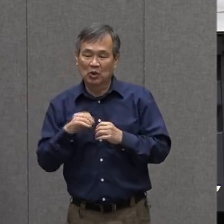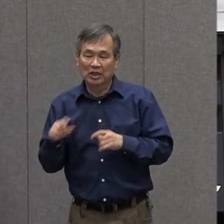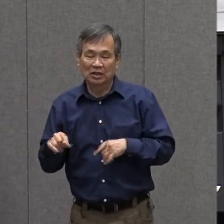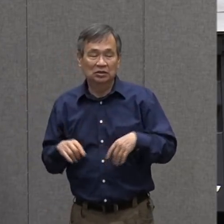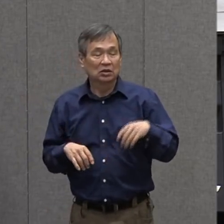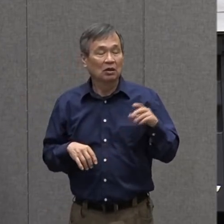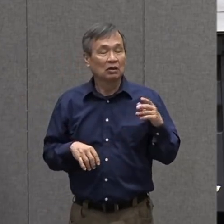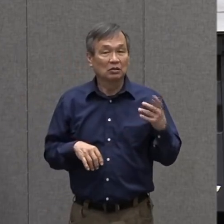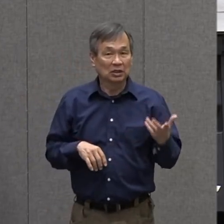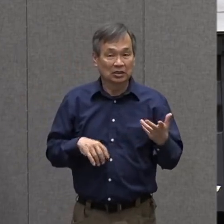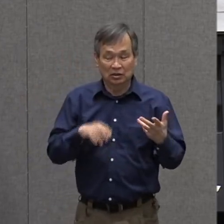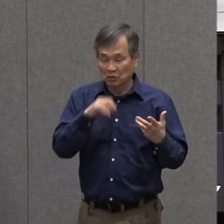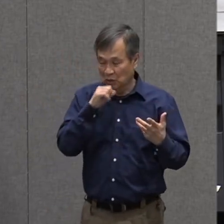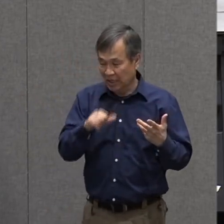So let's get those in there.